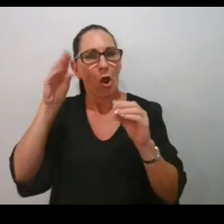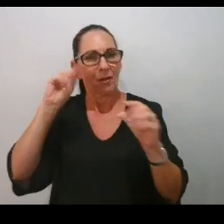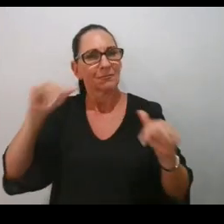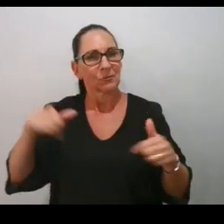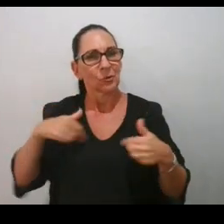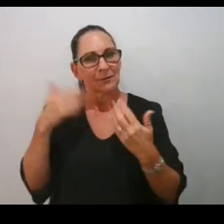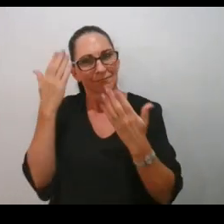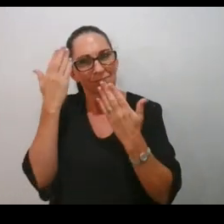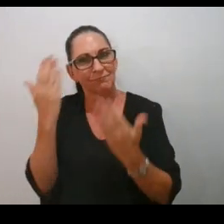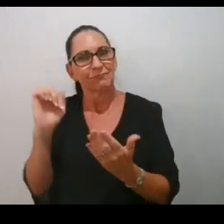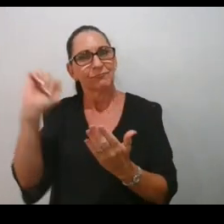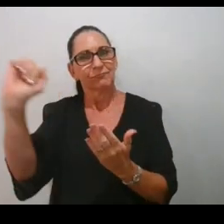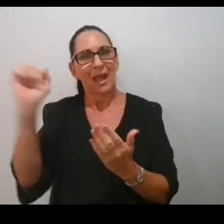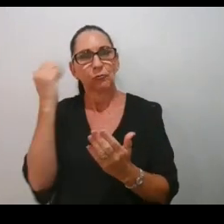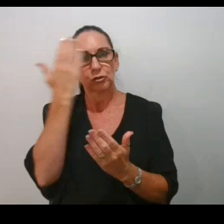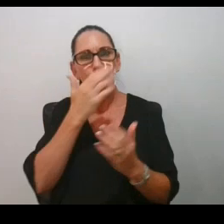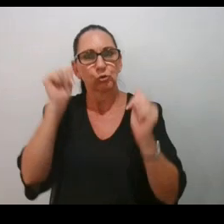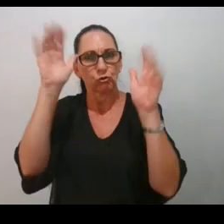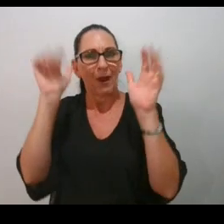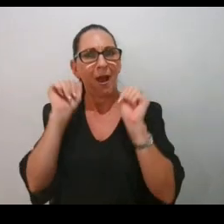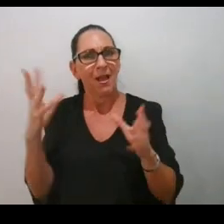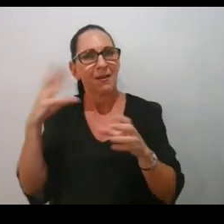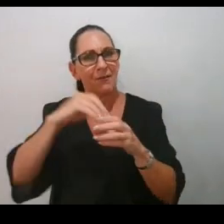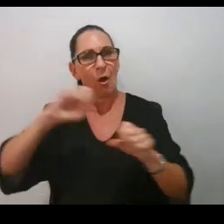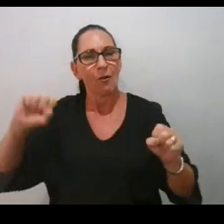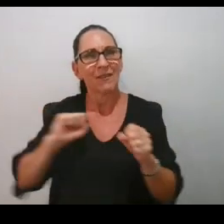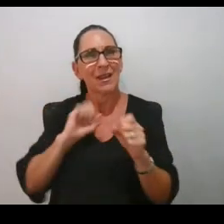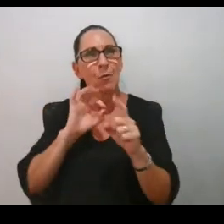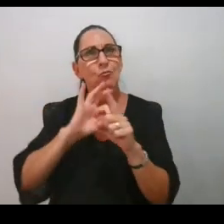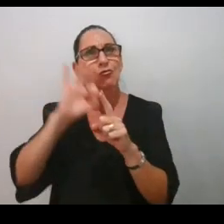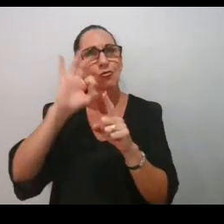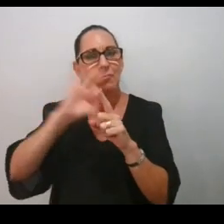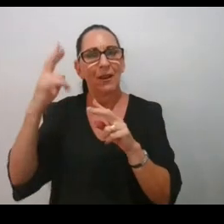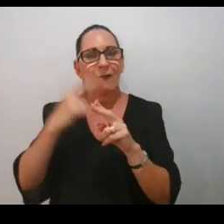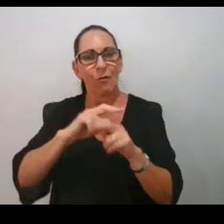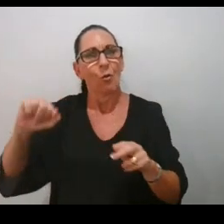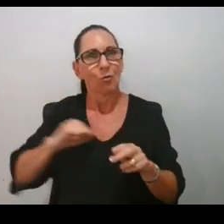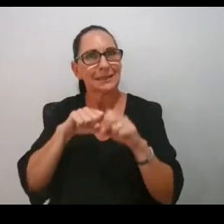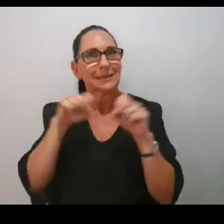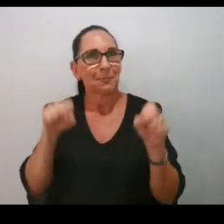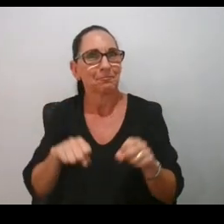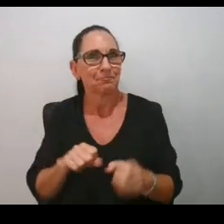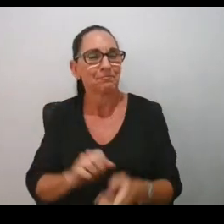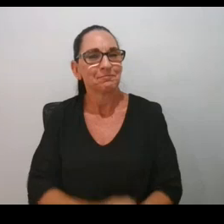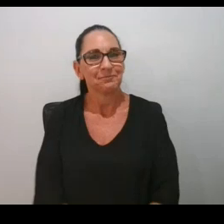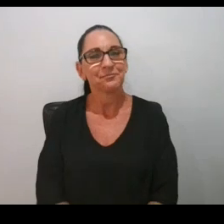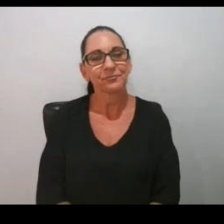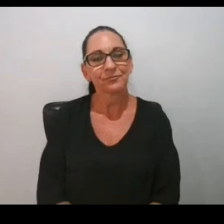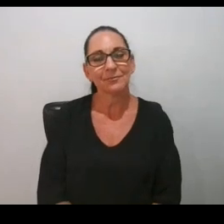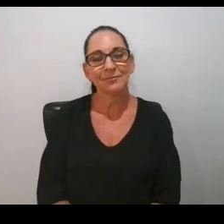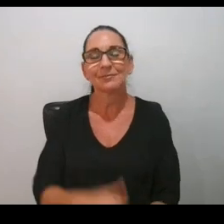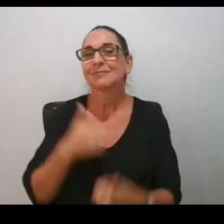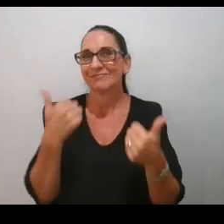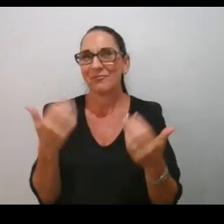community and improving our legal system so again welcome everybody my name is Katherine Gorter I'm